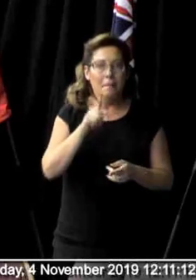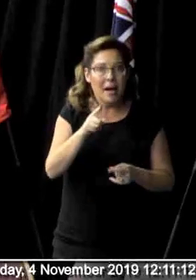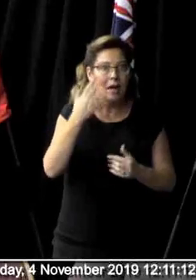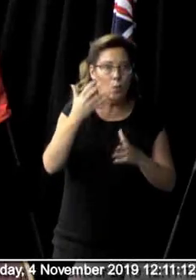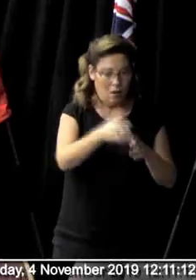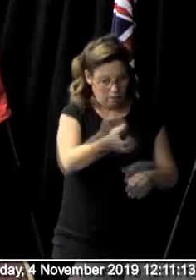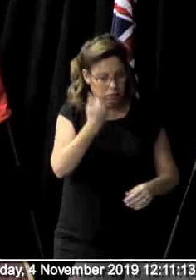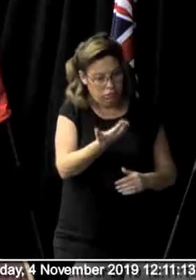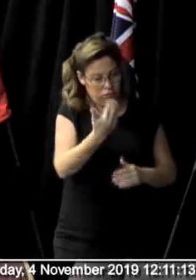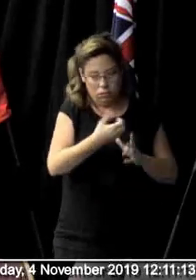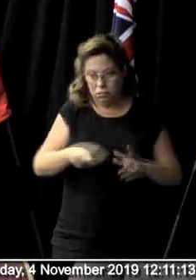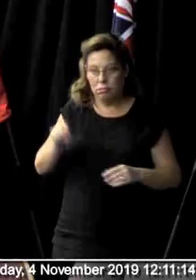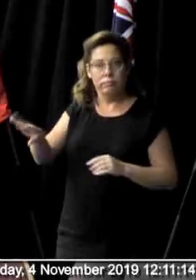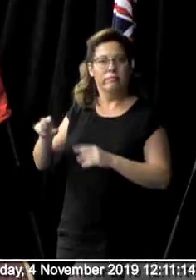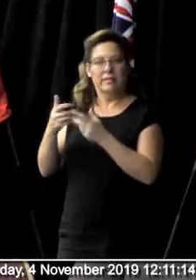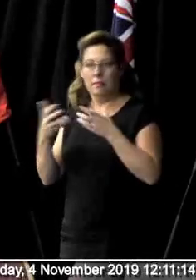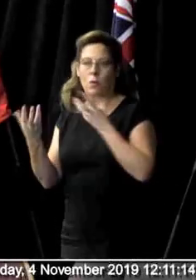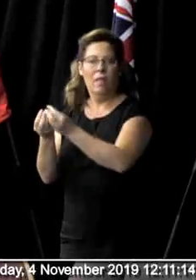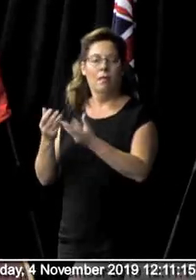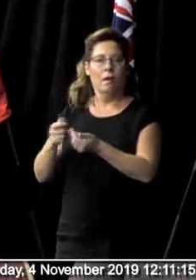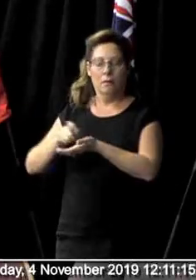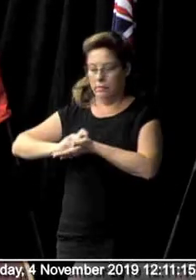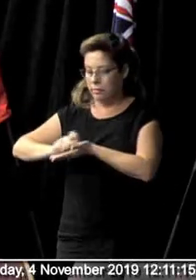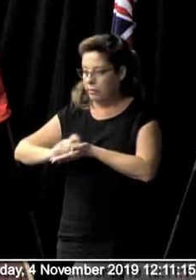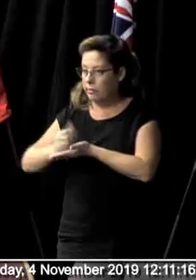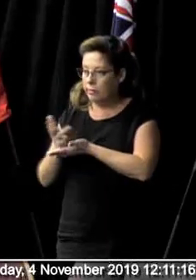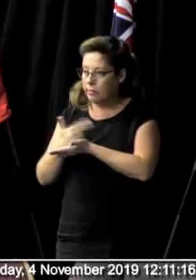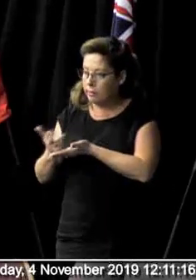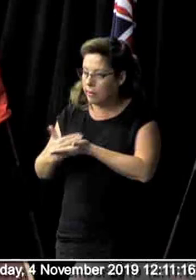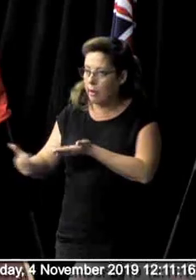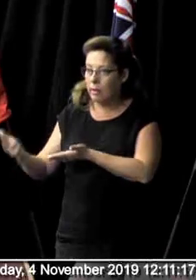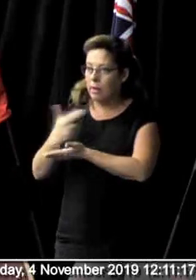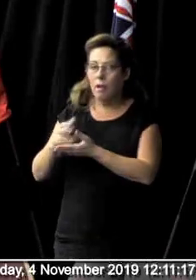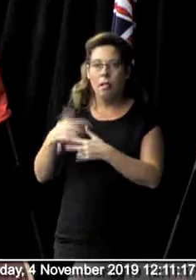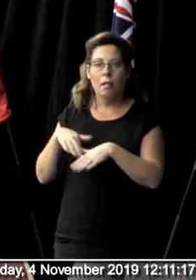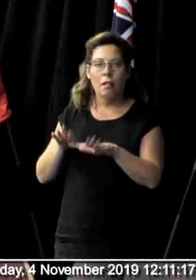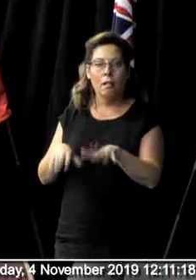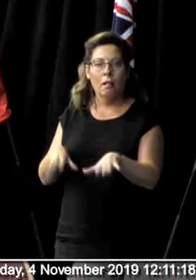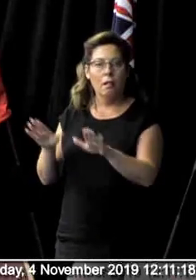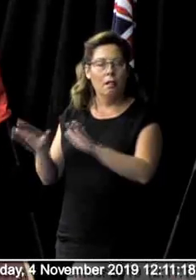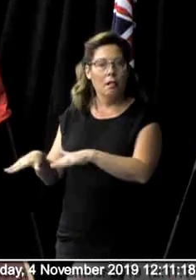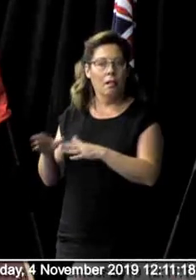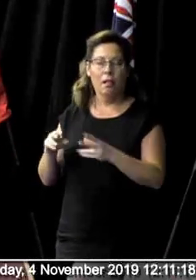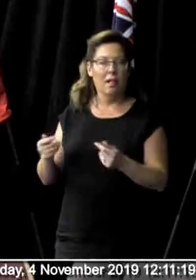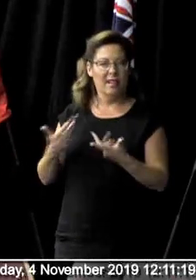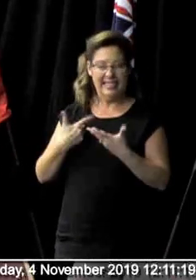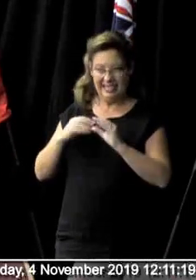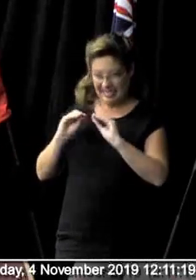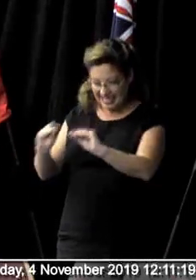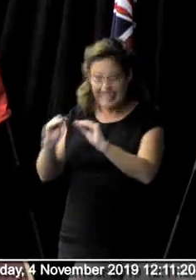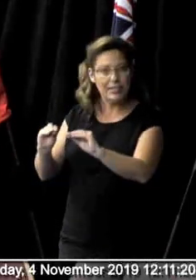She was just given stuff to occupy her and she wasn’t given access to the curriculum,